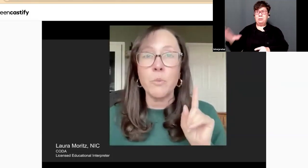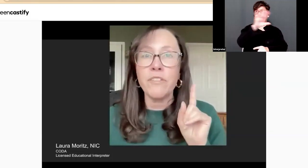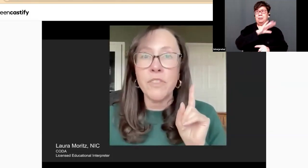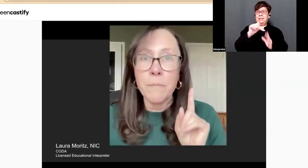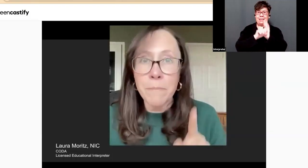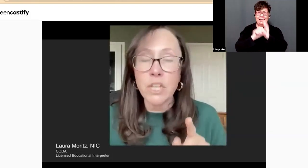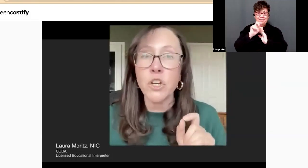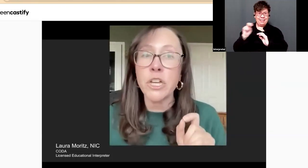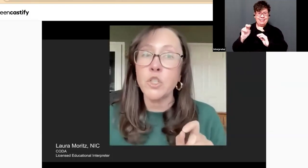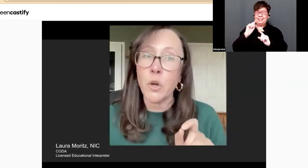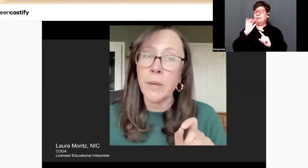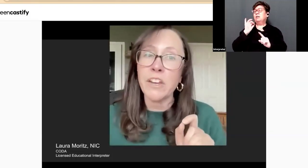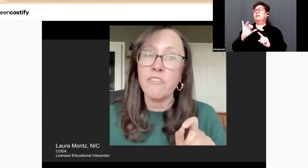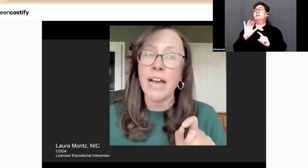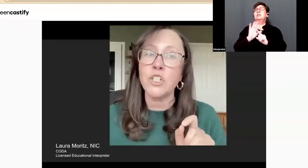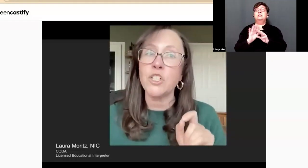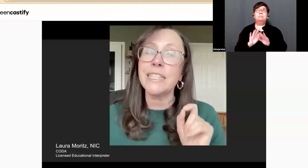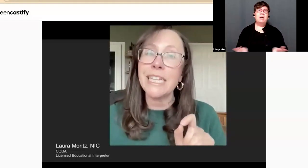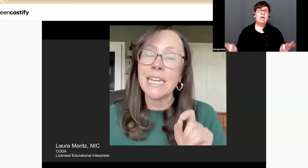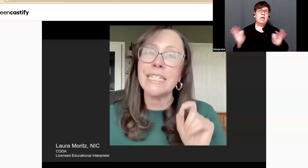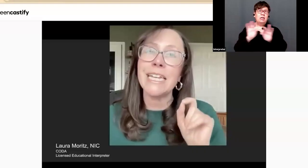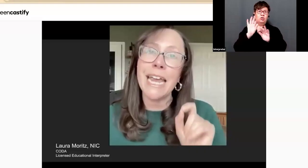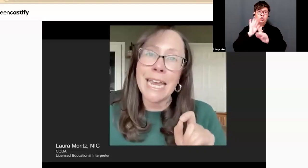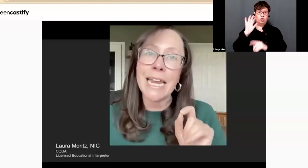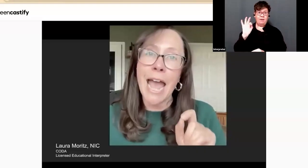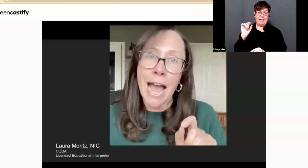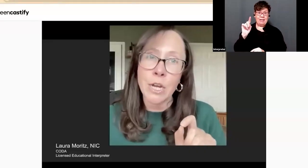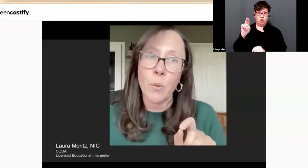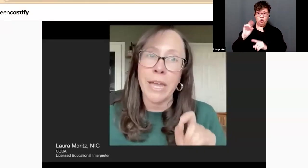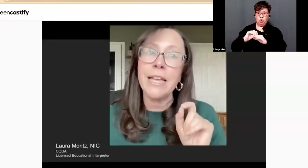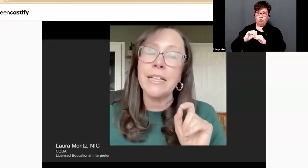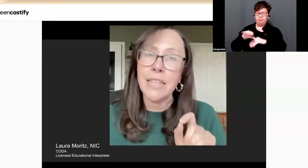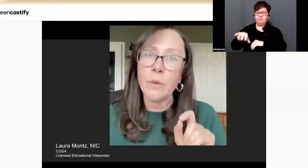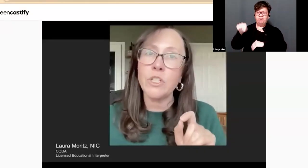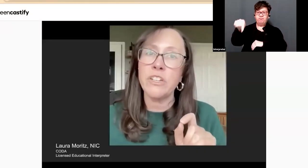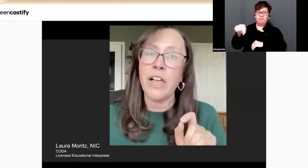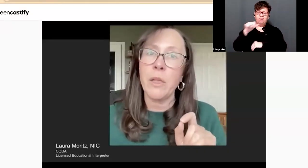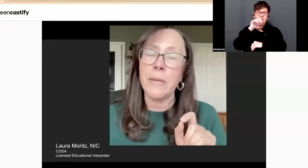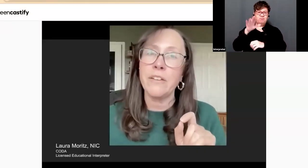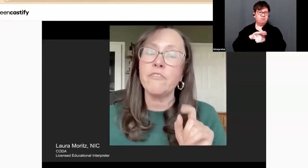is one of the major contributing factors leading to inadequate language development